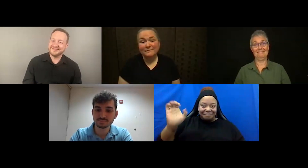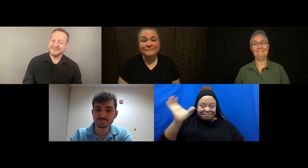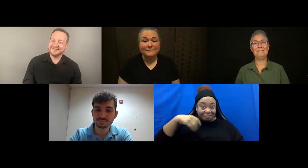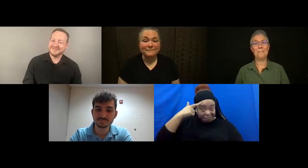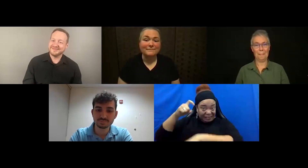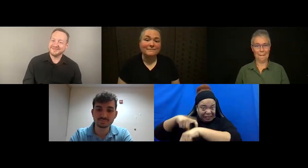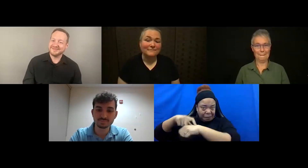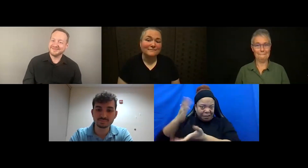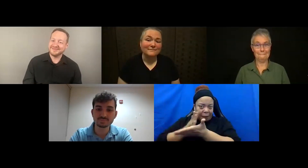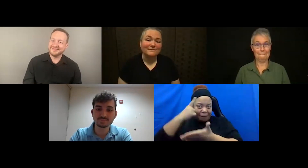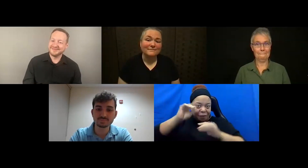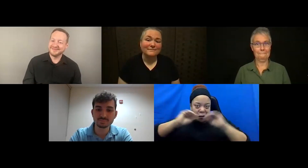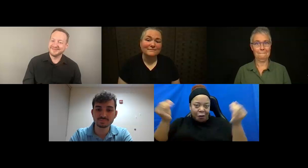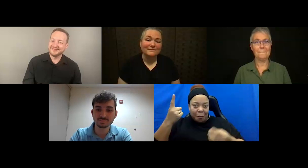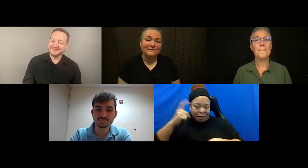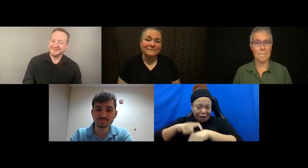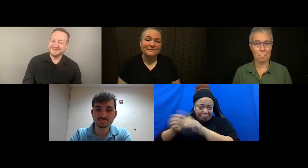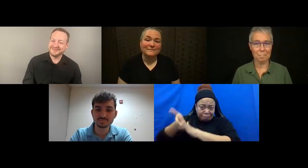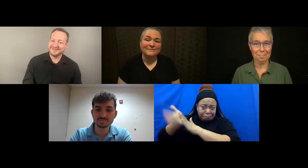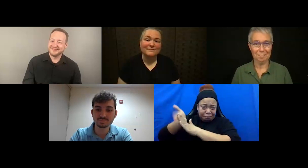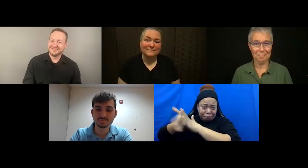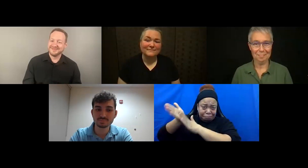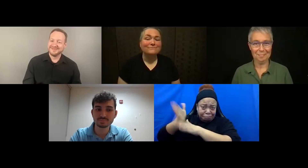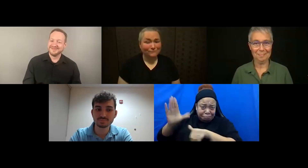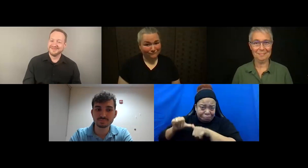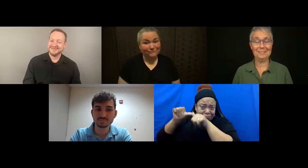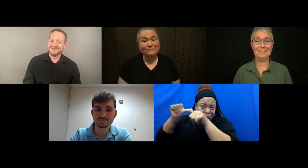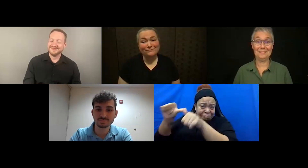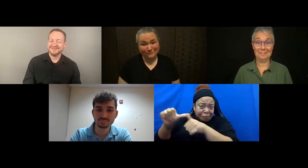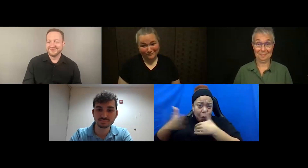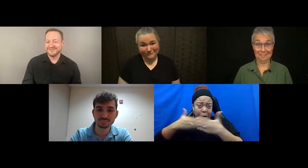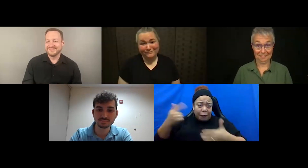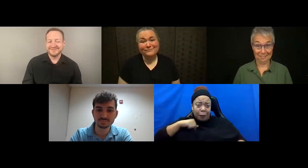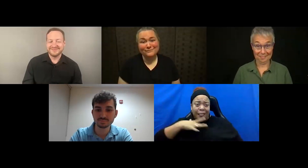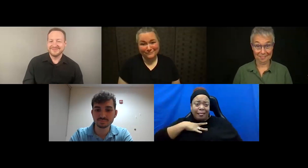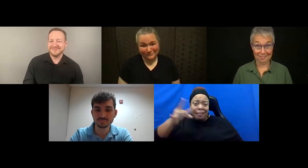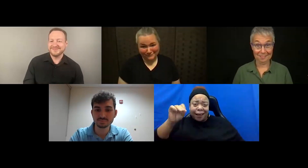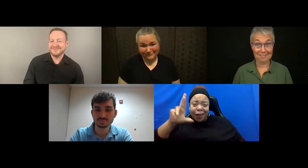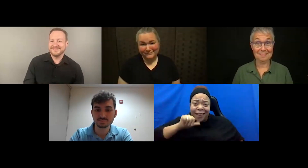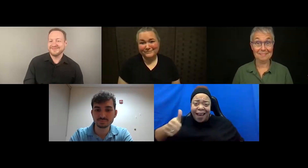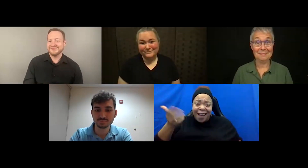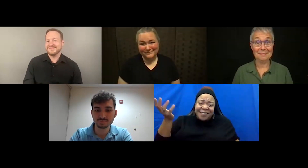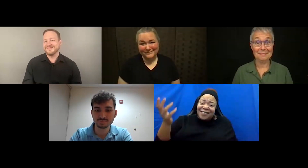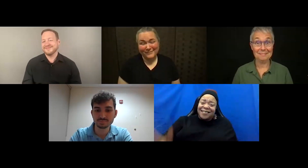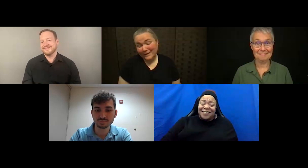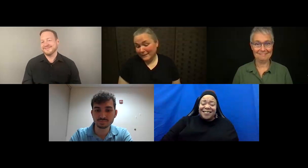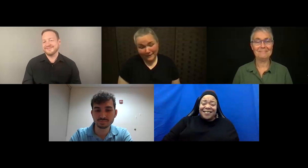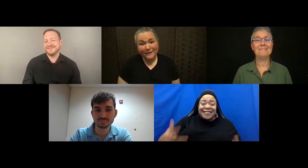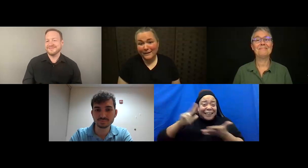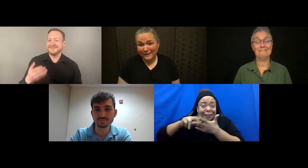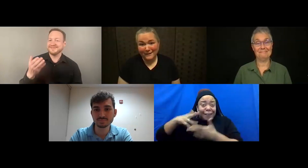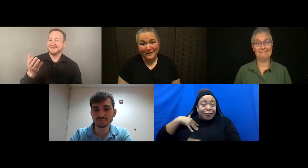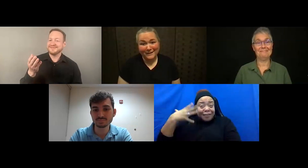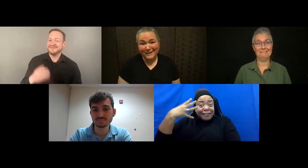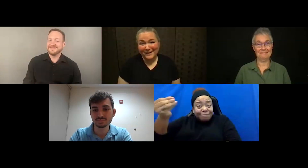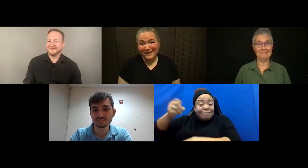Time will tell. Time is strange! Time stops for no one!